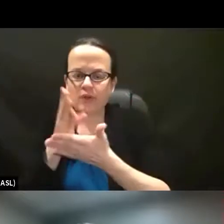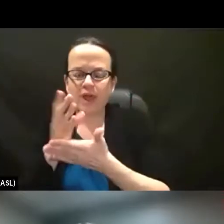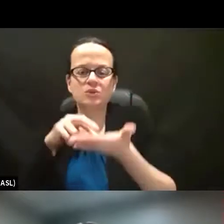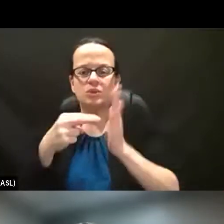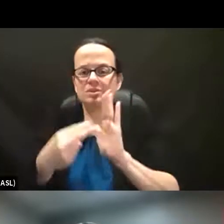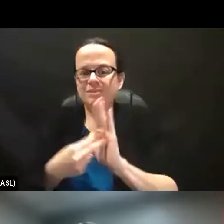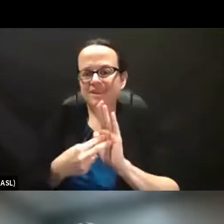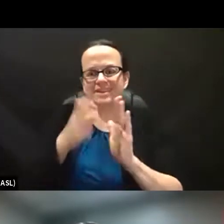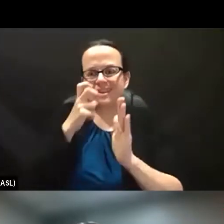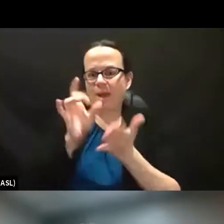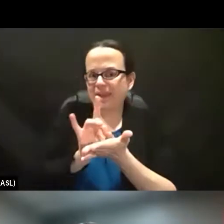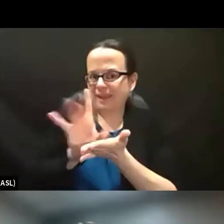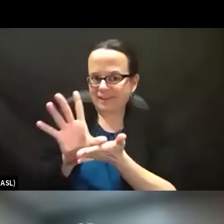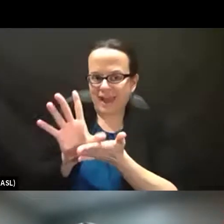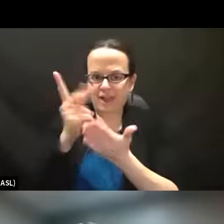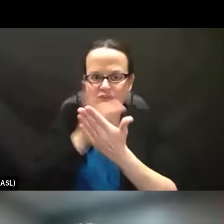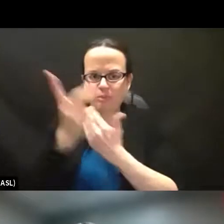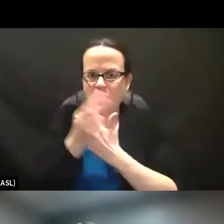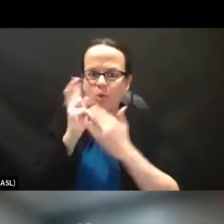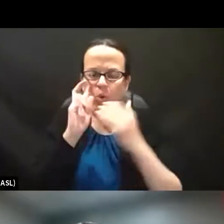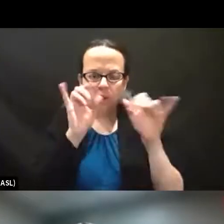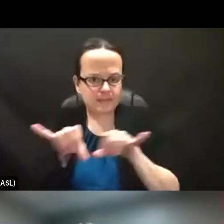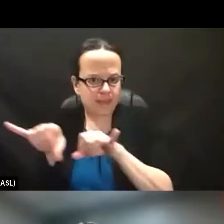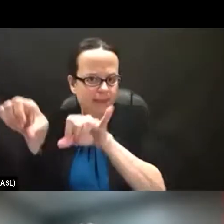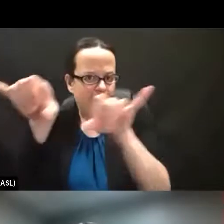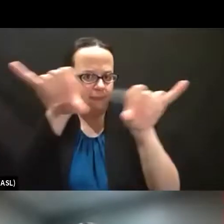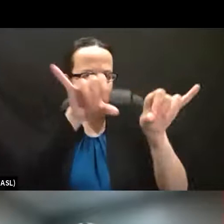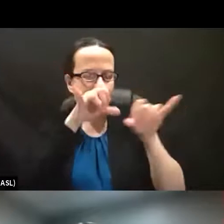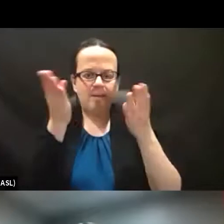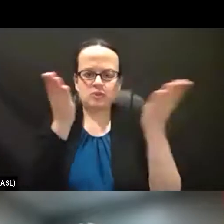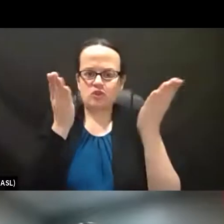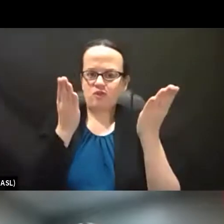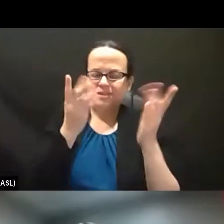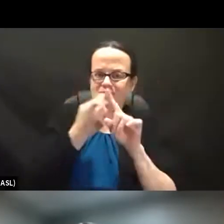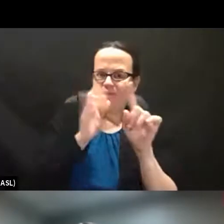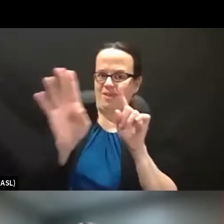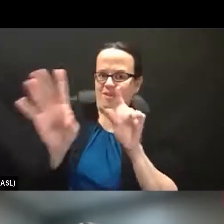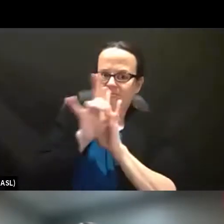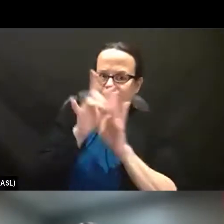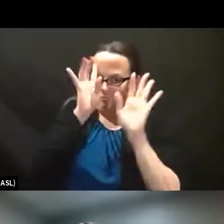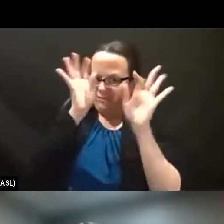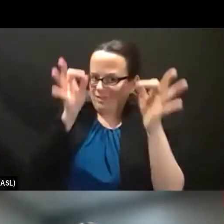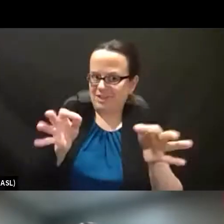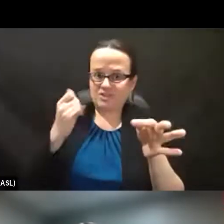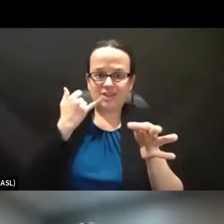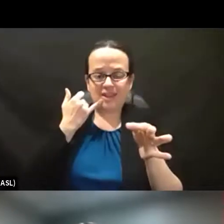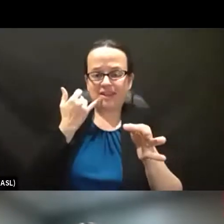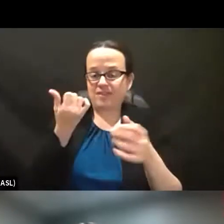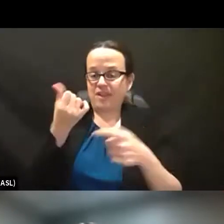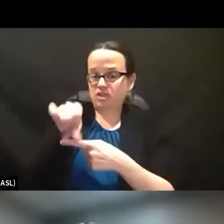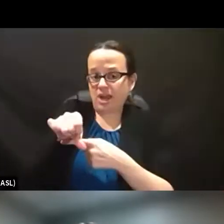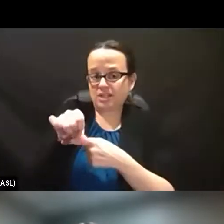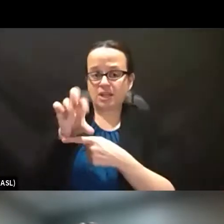Vicki Smith, CDSS-CCLD: kicked out of a program or not receiving the same level of services based upon their choice as to whether they rejected the vaccine or took the vaccine.